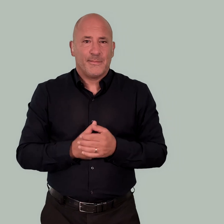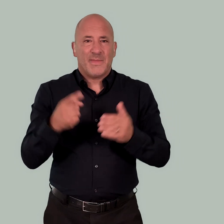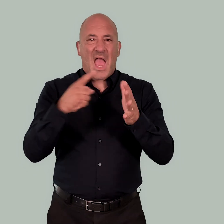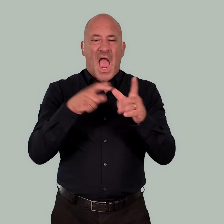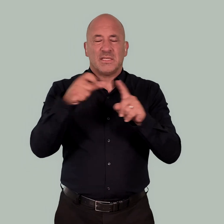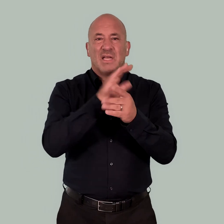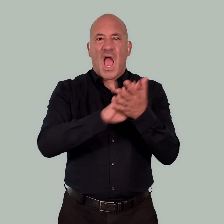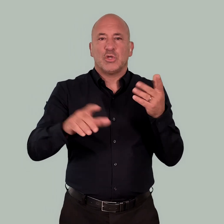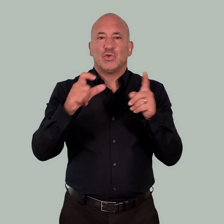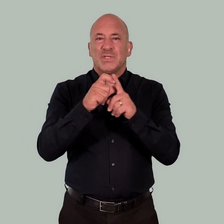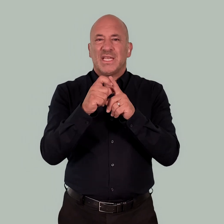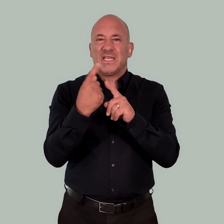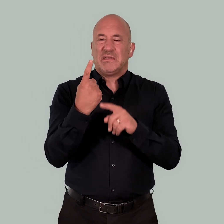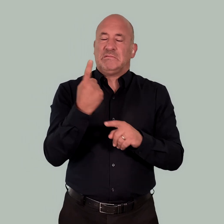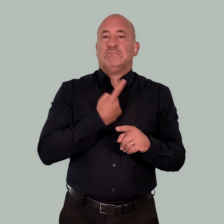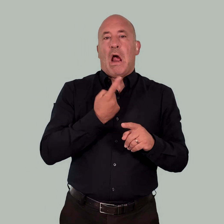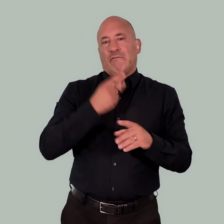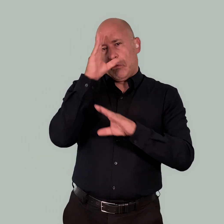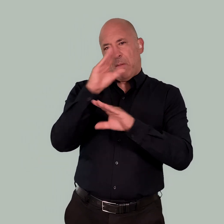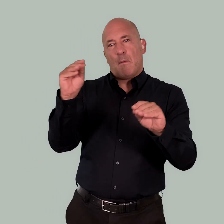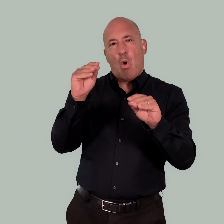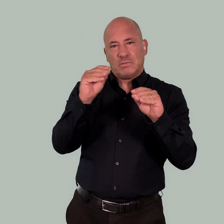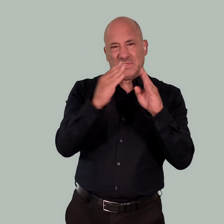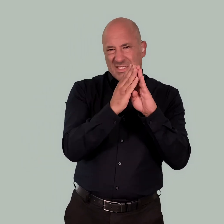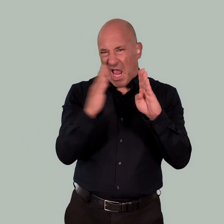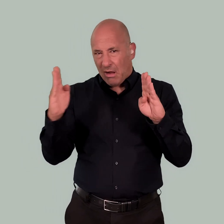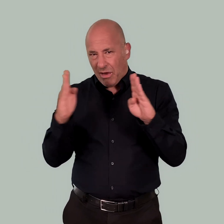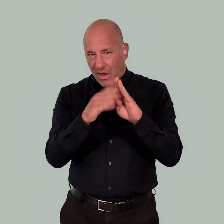The ADHD Self-Report Scale